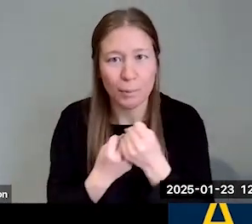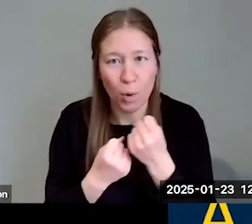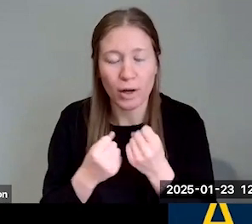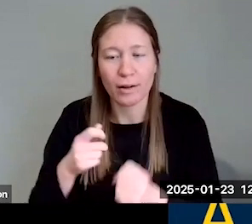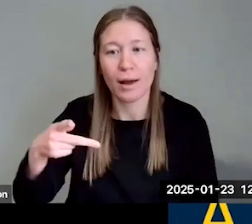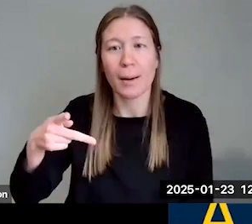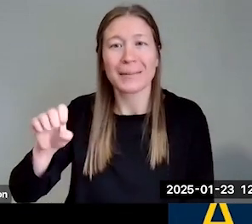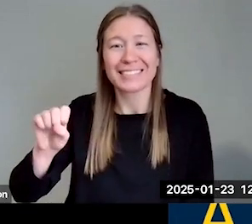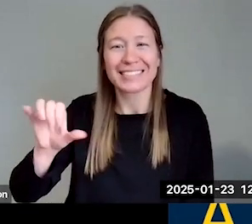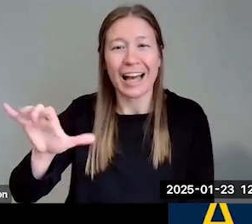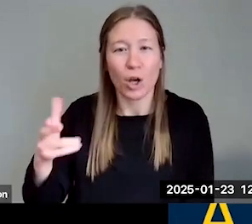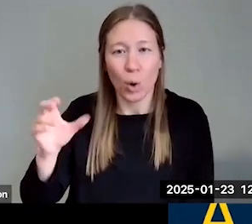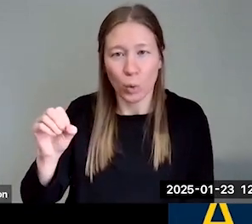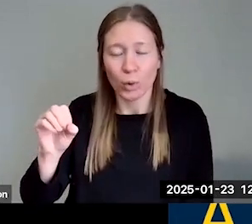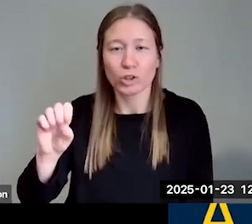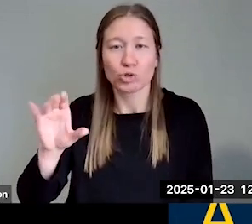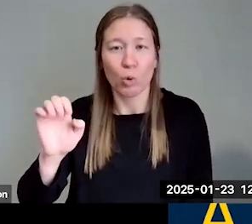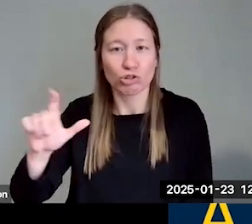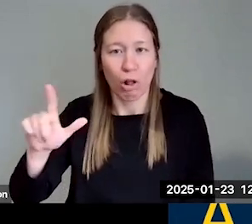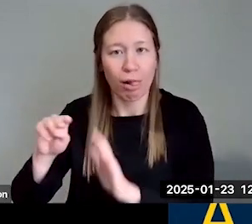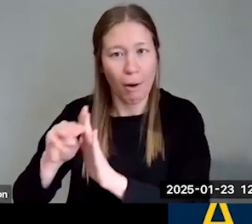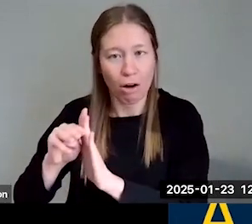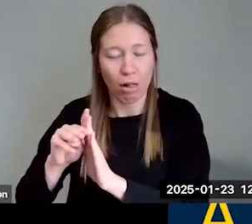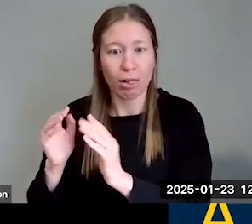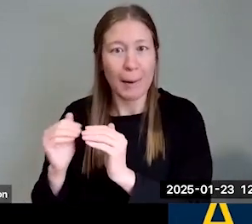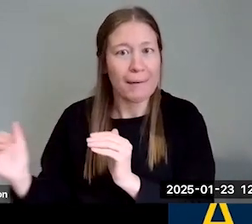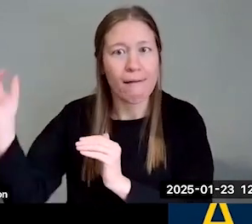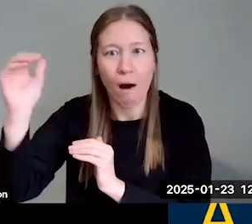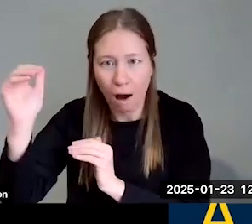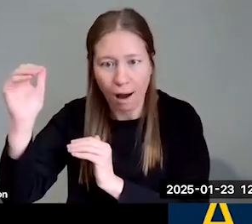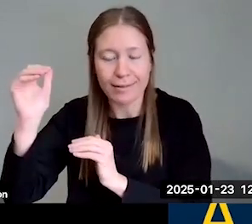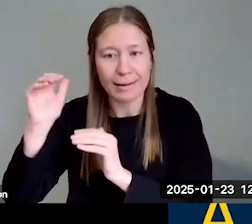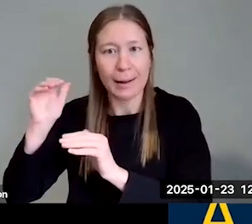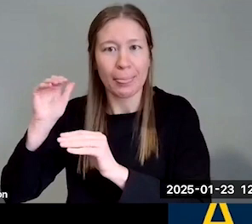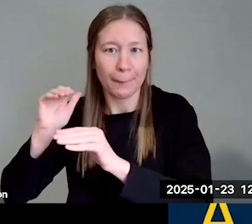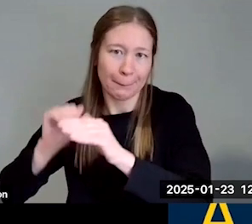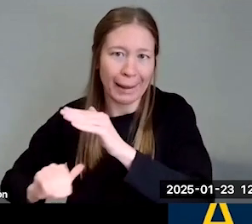as well as going beyond just the basic compliance required by the ADA.